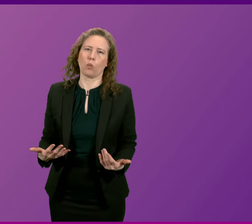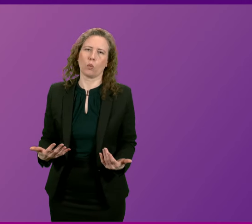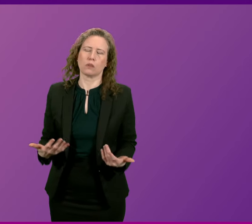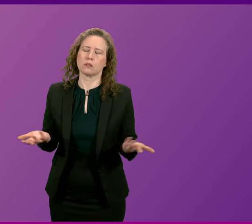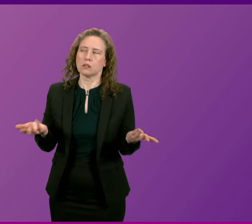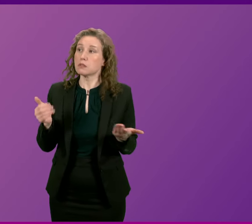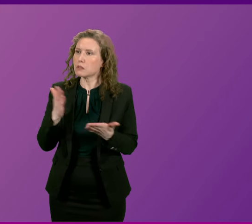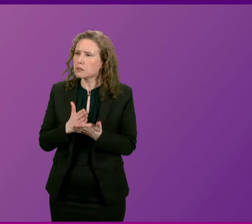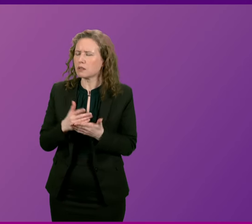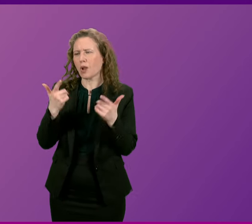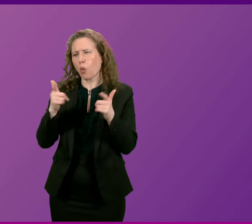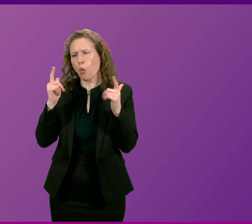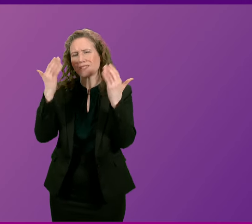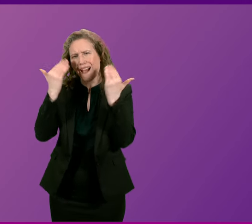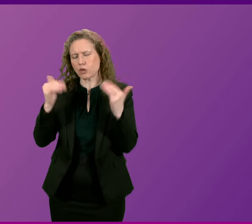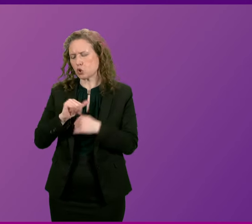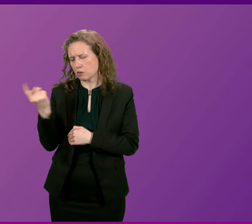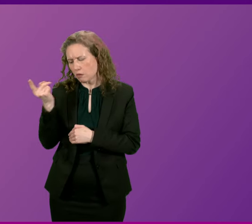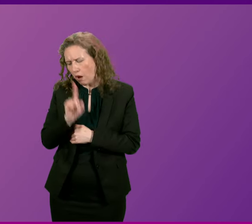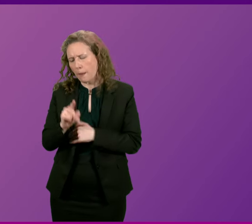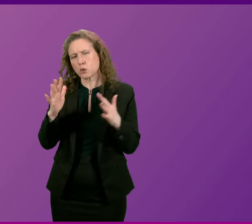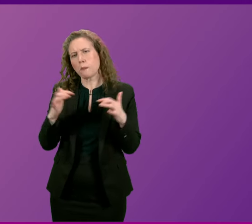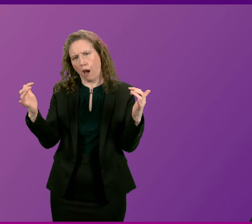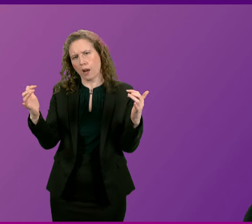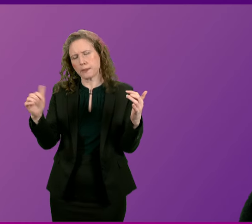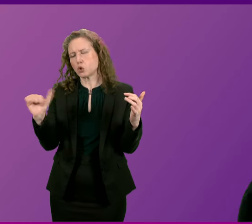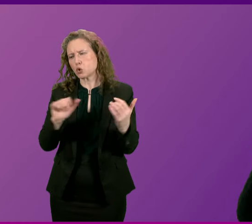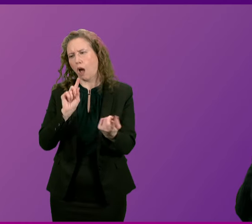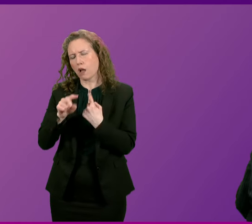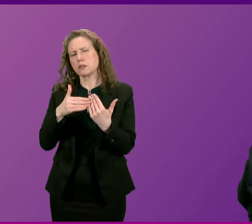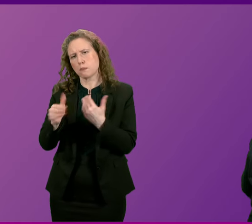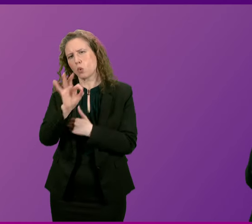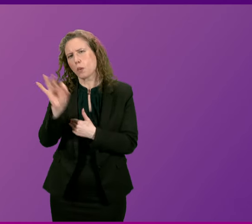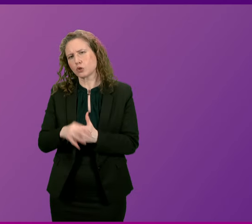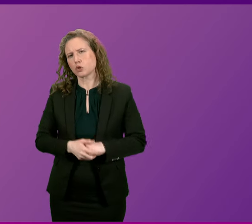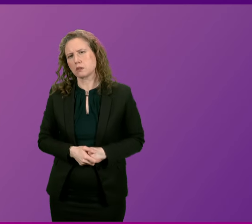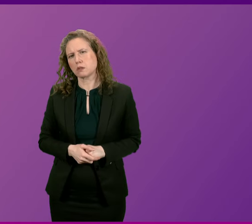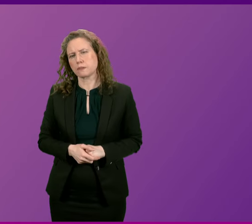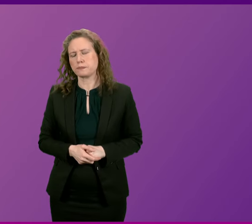should the Lord Advocate not come to this Parliament and answer further questions?